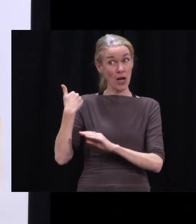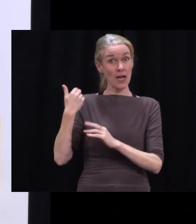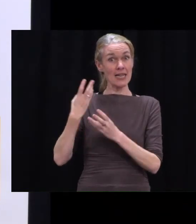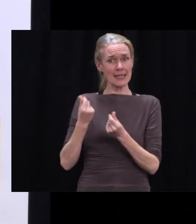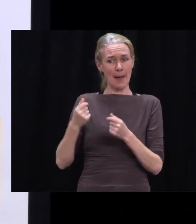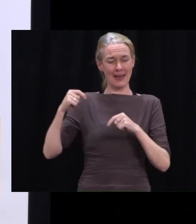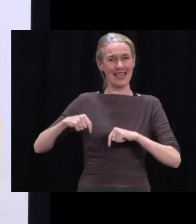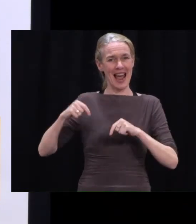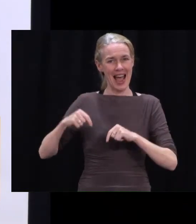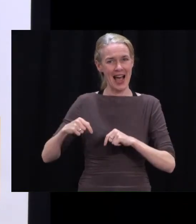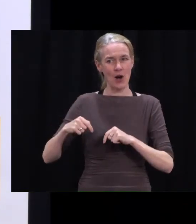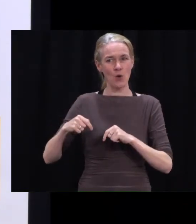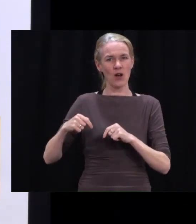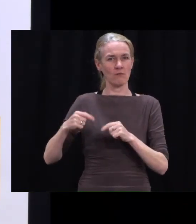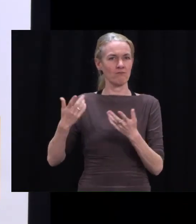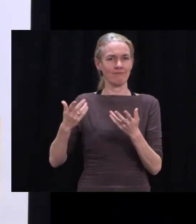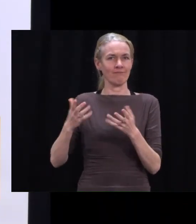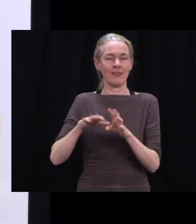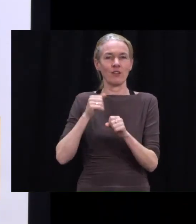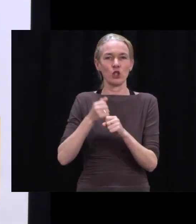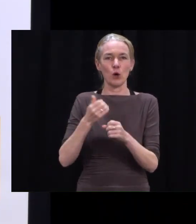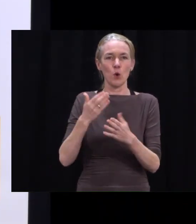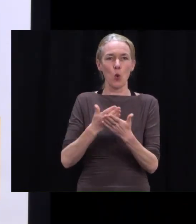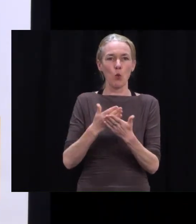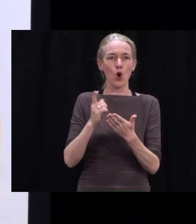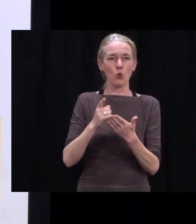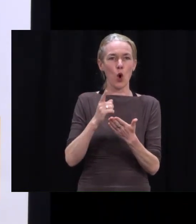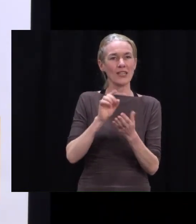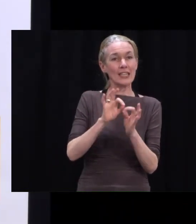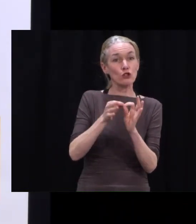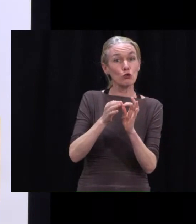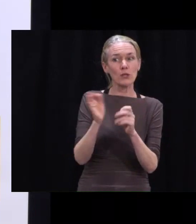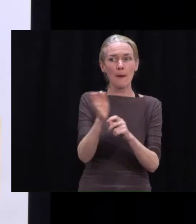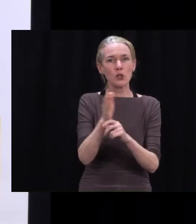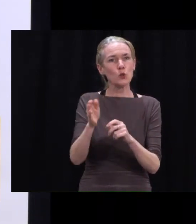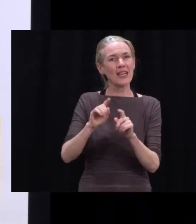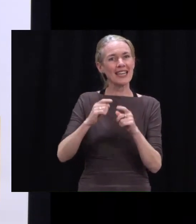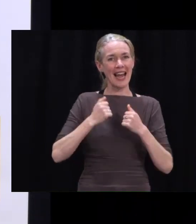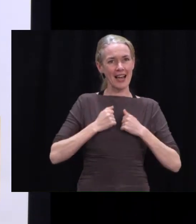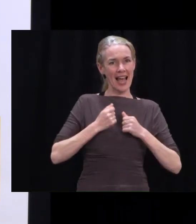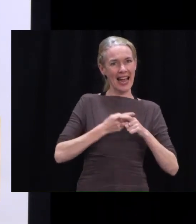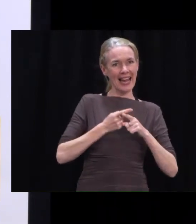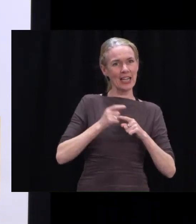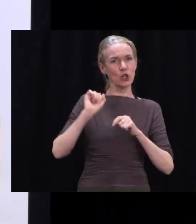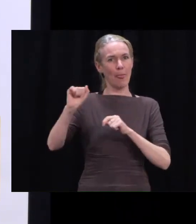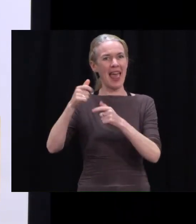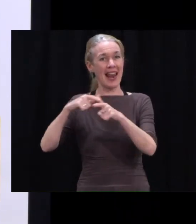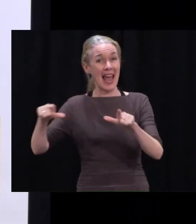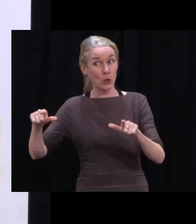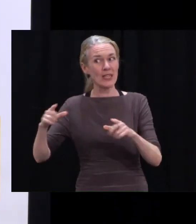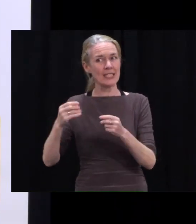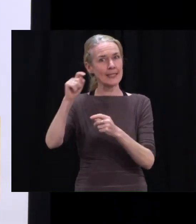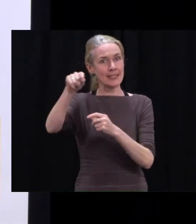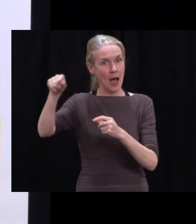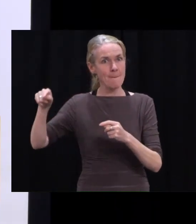complex task to identified those who worked either for us or with us and may have been at risk as a result. But we tried to do that very quickly but